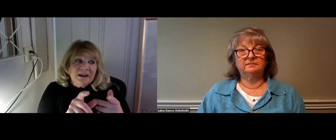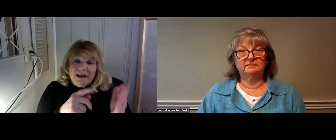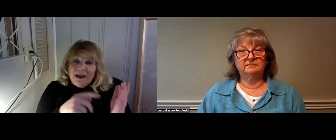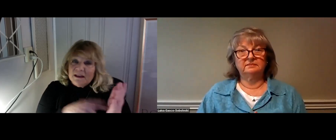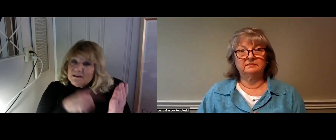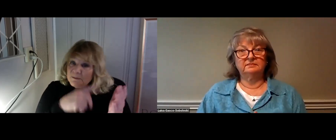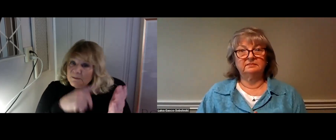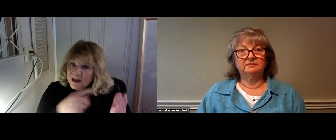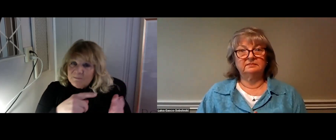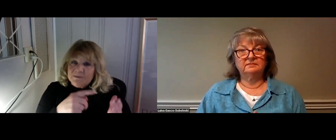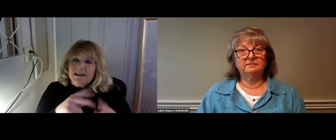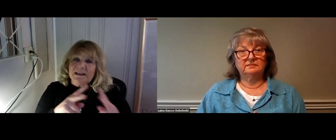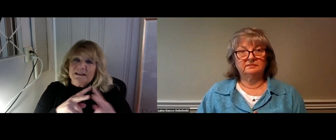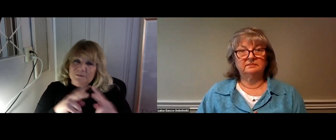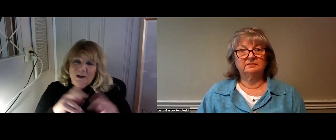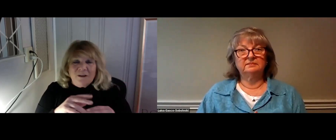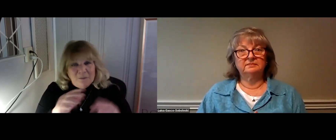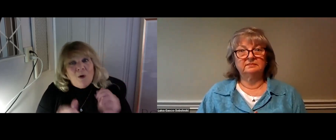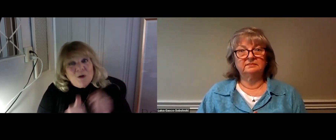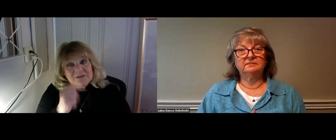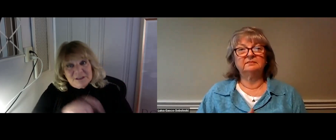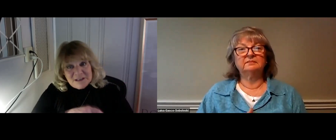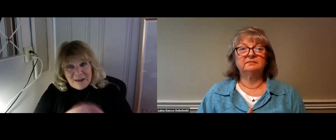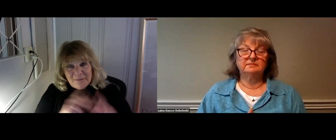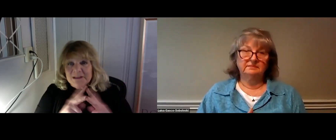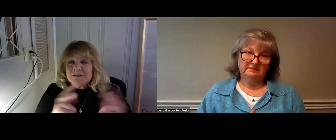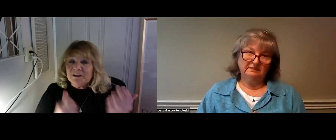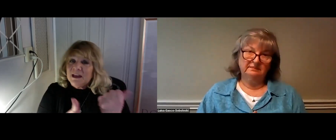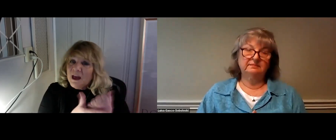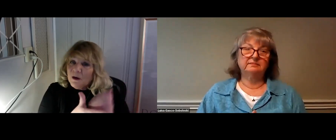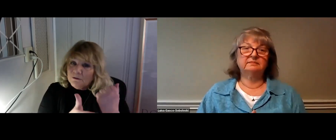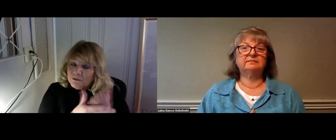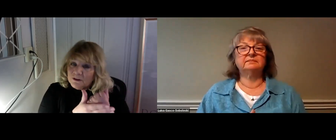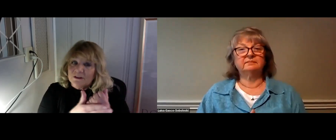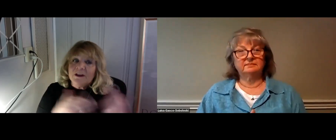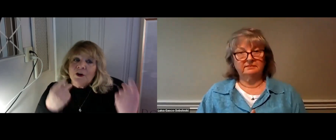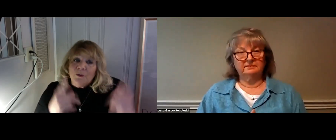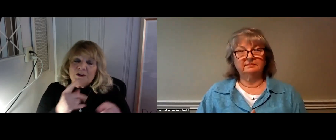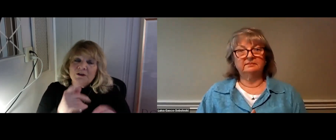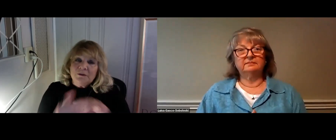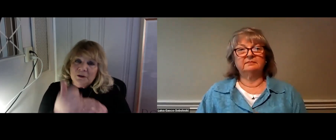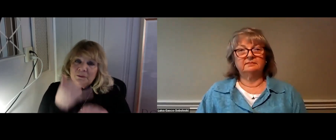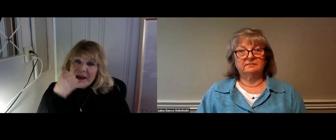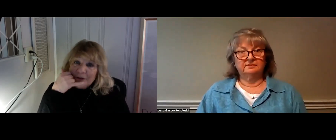Sometimes it is, well, most of the time, it's very helpful when you make the